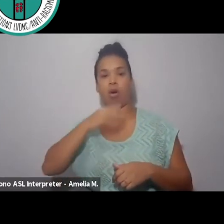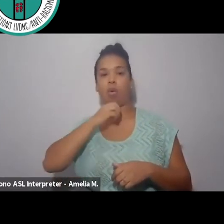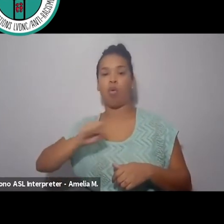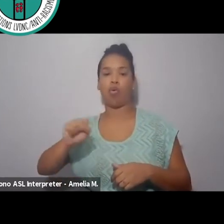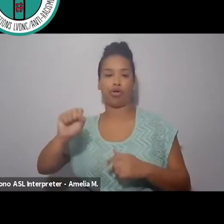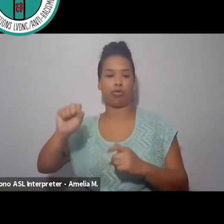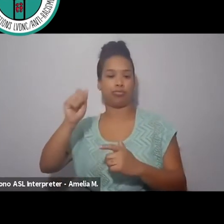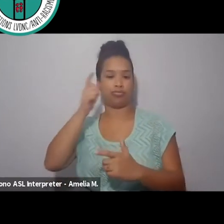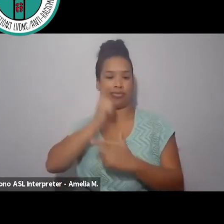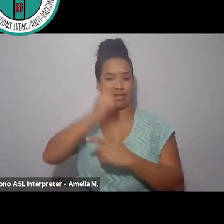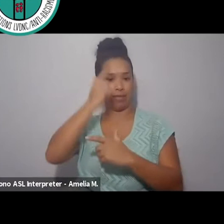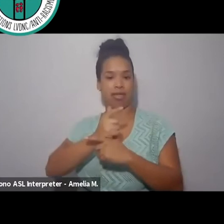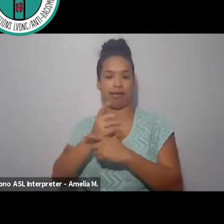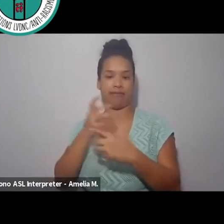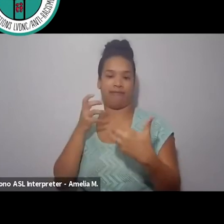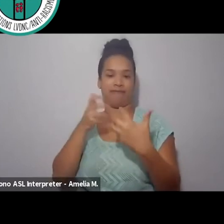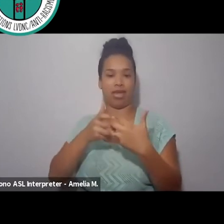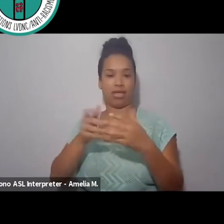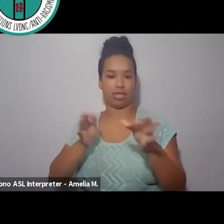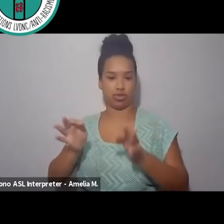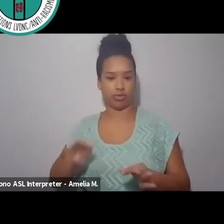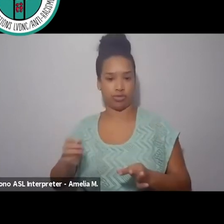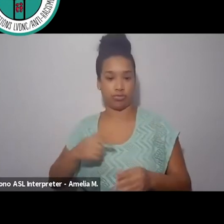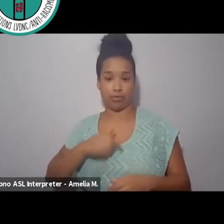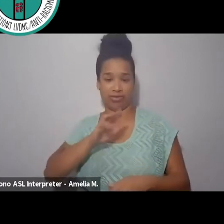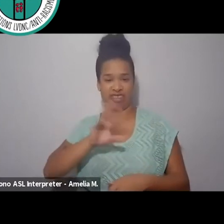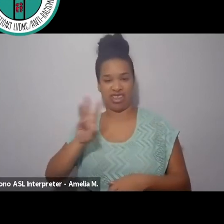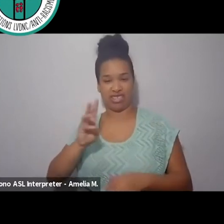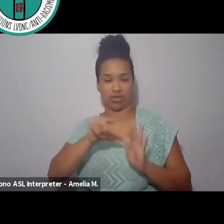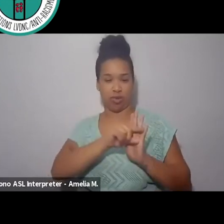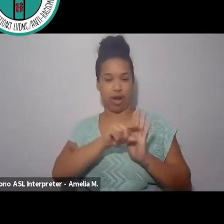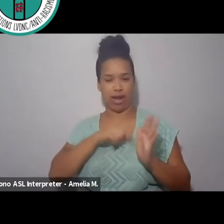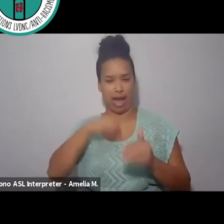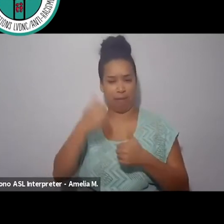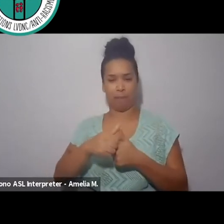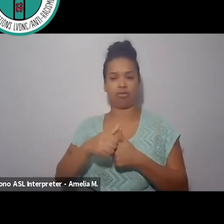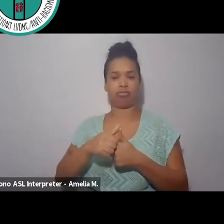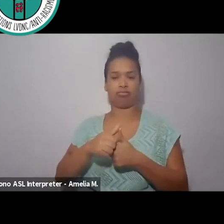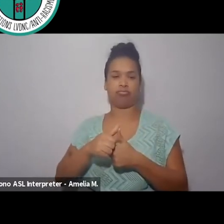And I was only about grade five grade six and I just remember them addressing me in a way that was criminalizing me